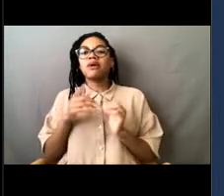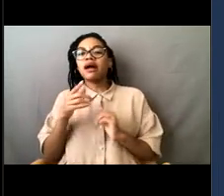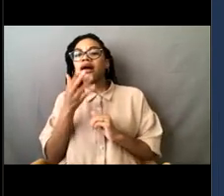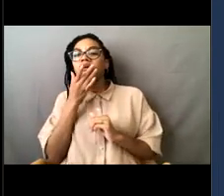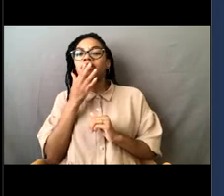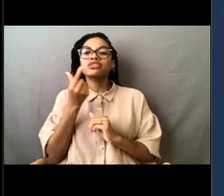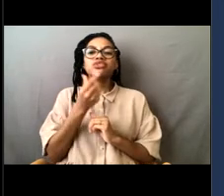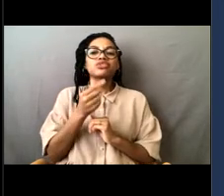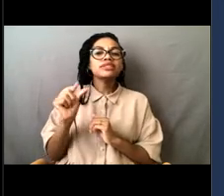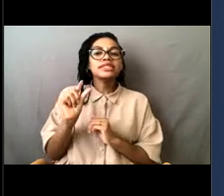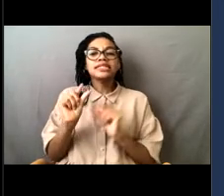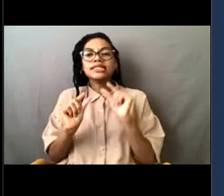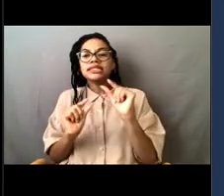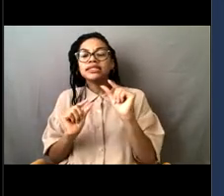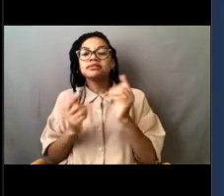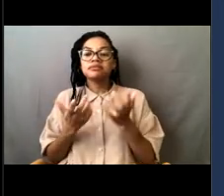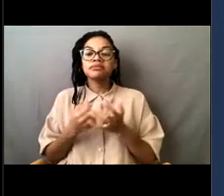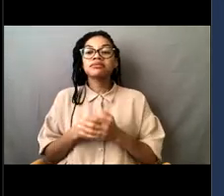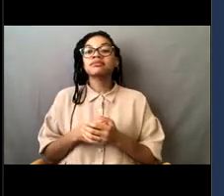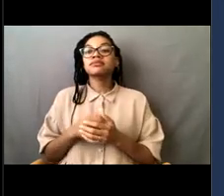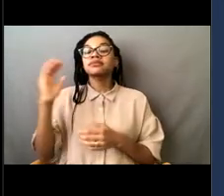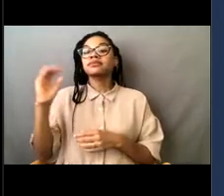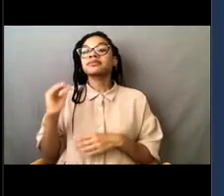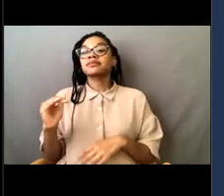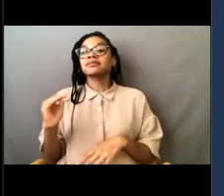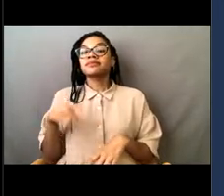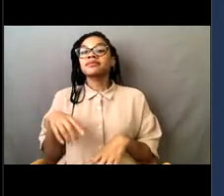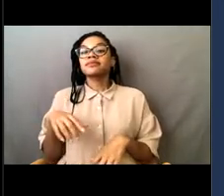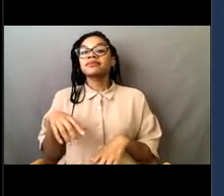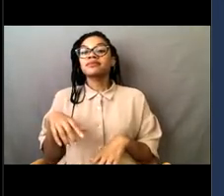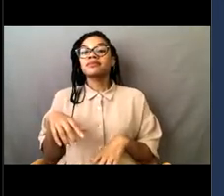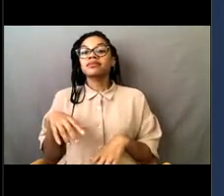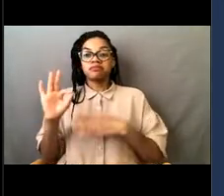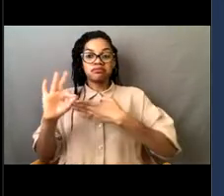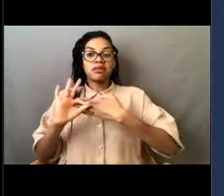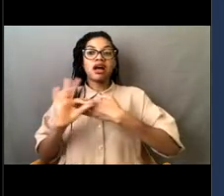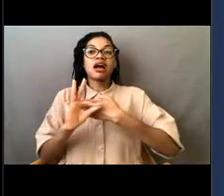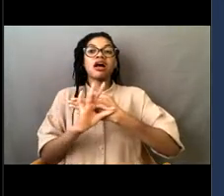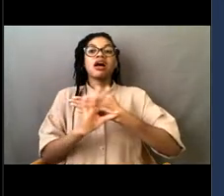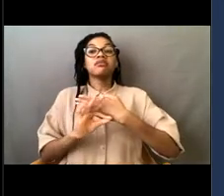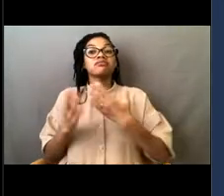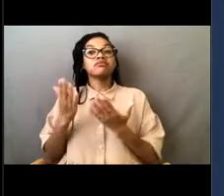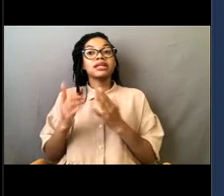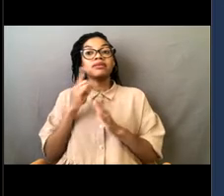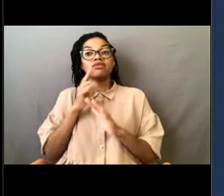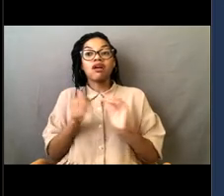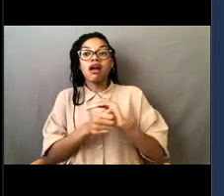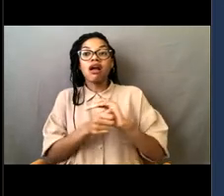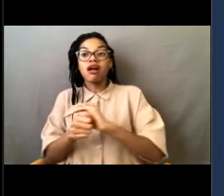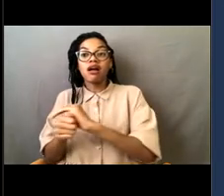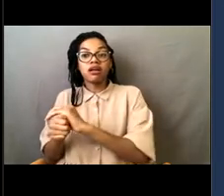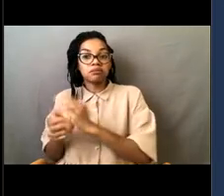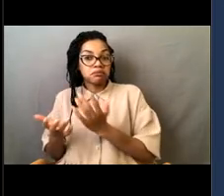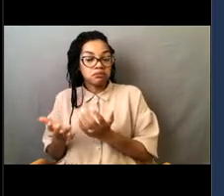and Sam says spots, maybe that's for camouflage. Liam sees some spots as well.